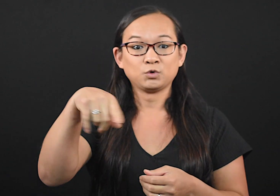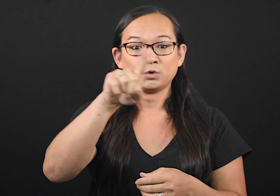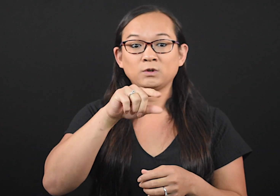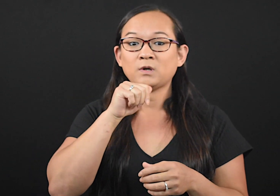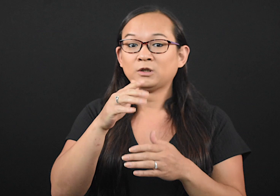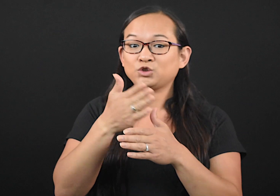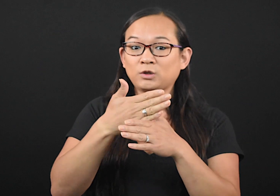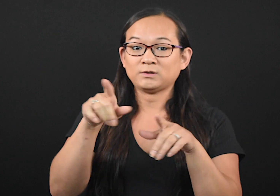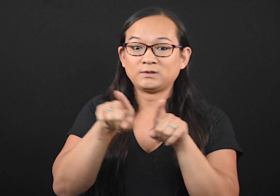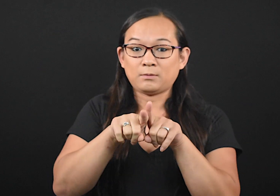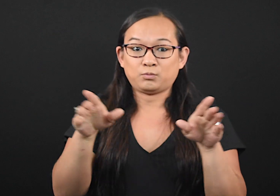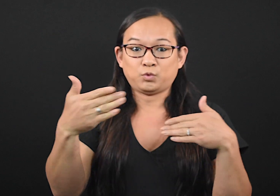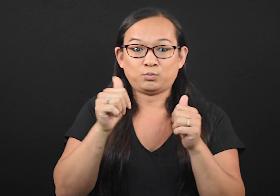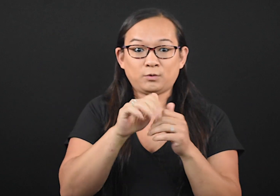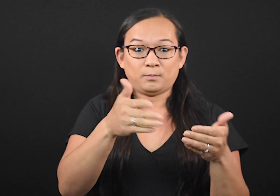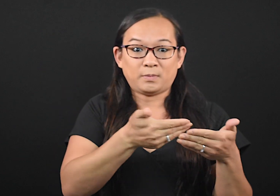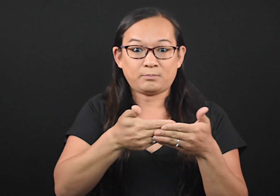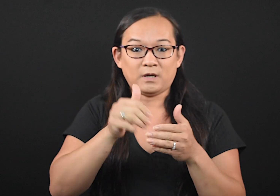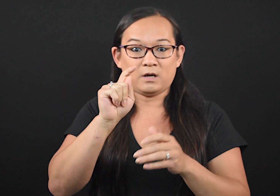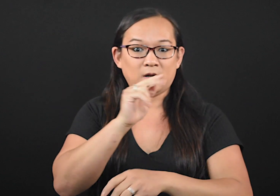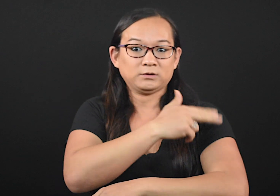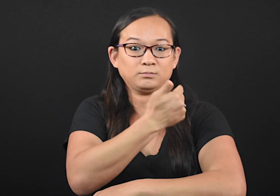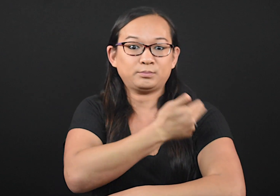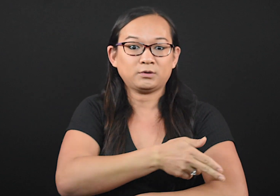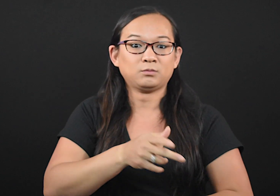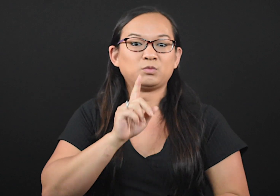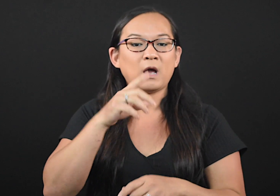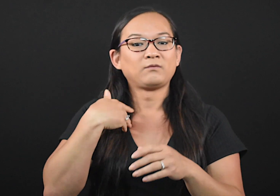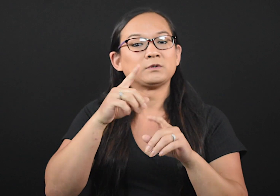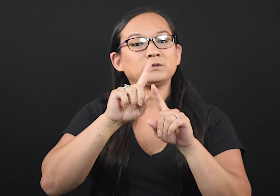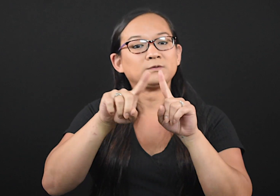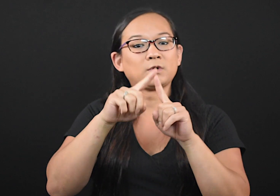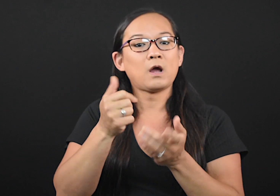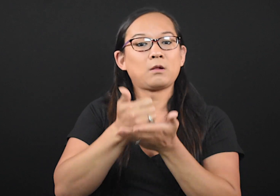not sharing a room with your newborn in the hospital. Here are some helpful tips: